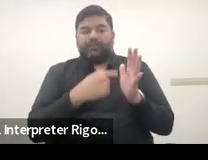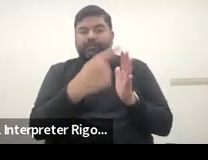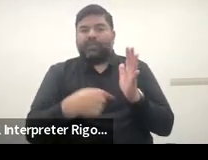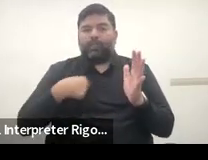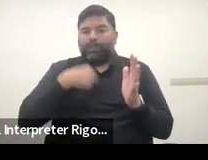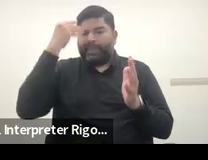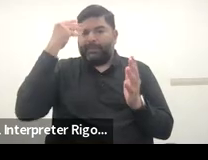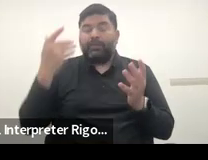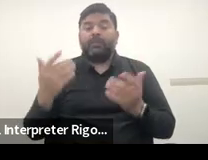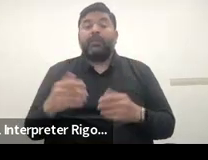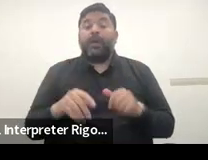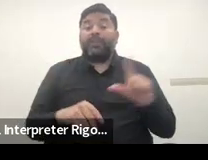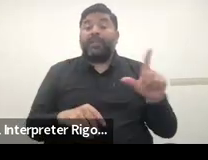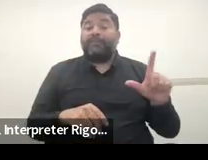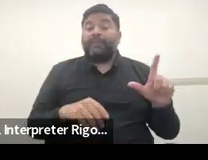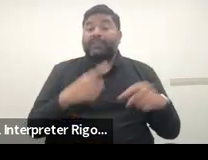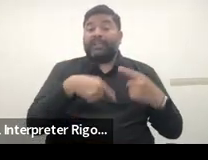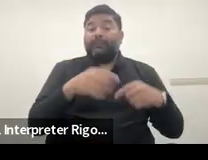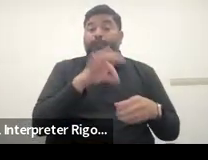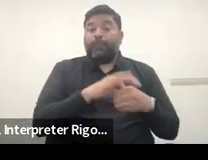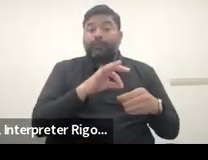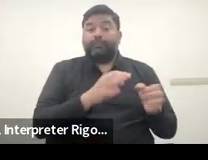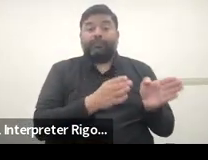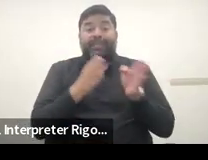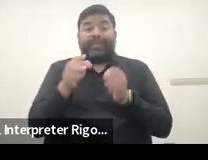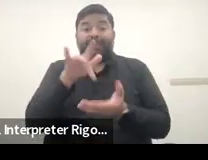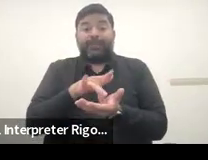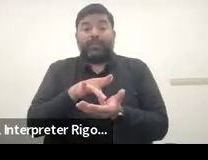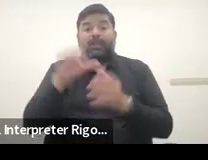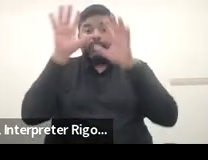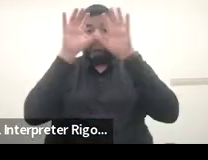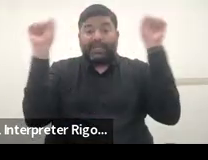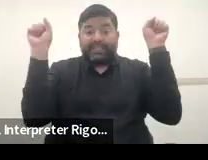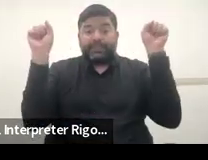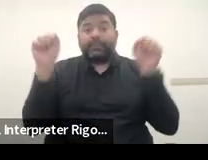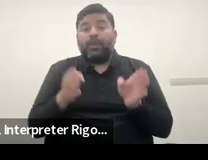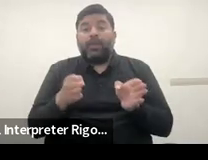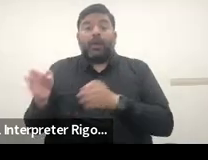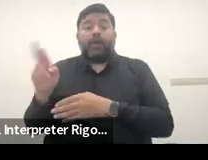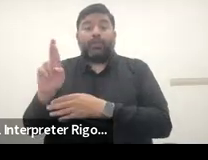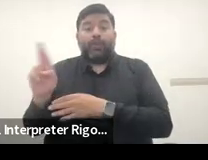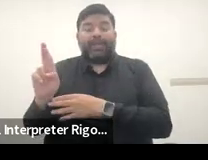is the sign for VOTE, in the middle PRESIDENT and then on the right the namesign for Kamala Harris.